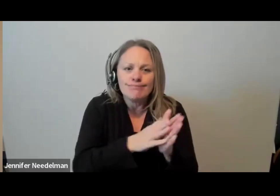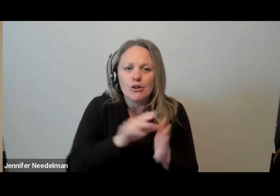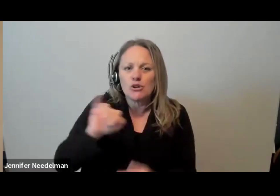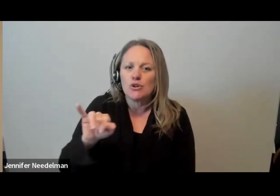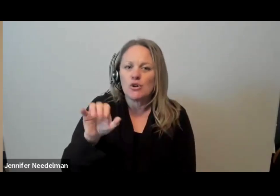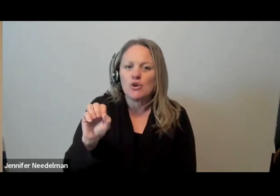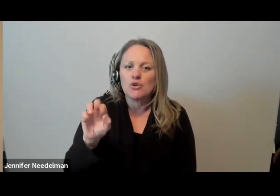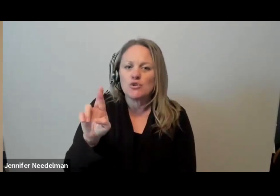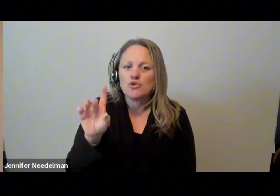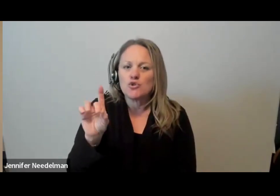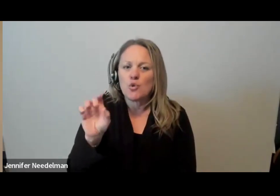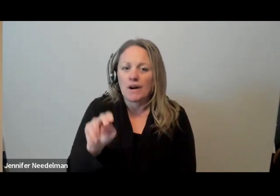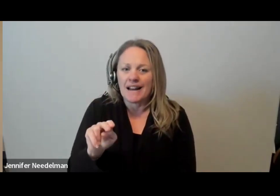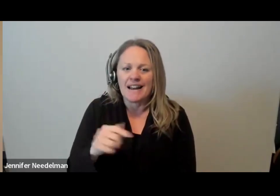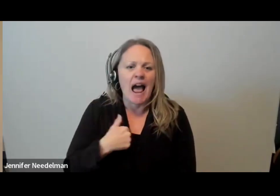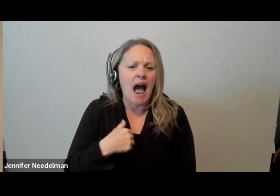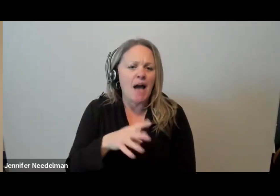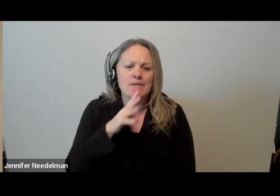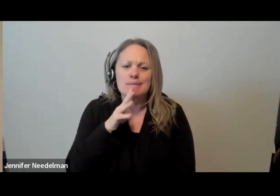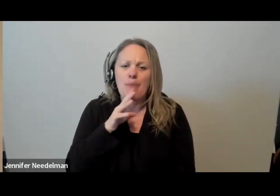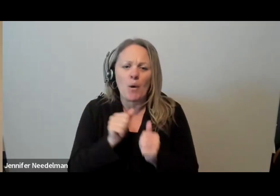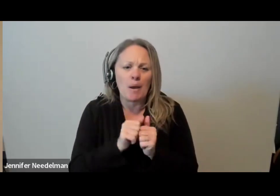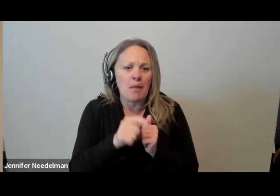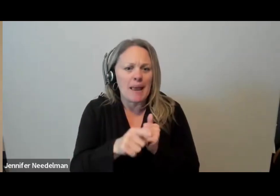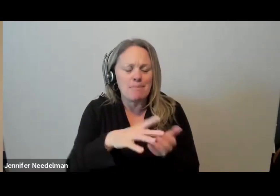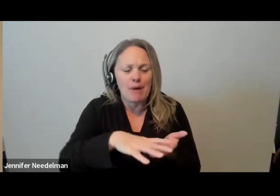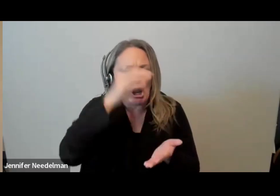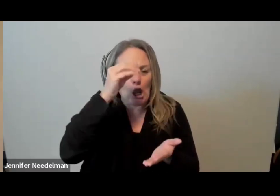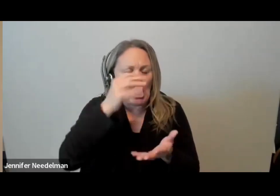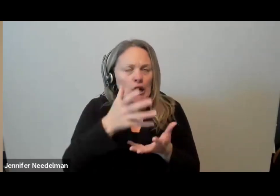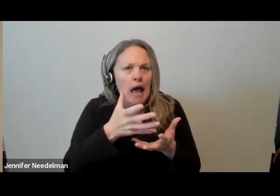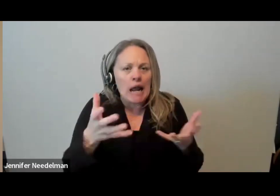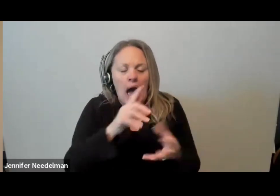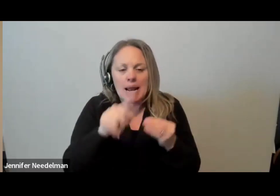You know, I've, I've spoken with Jordan and, and, and learned a lot about his work and the work he does,